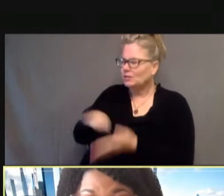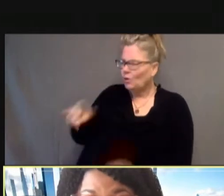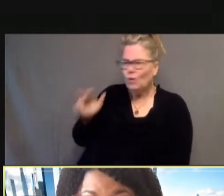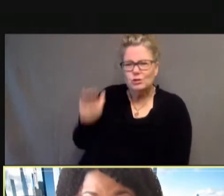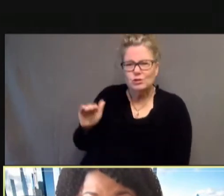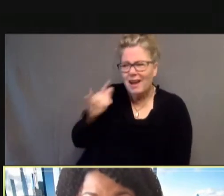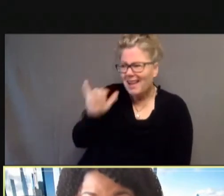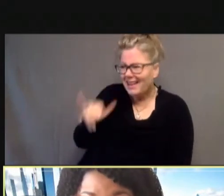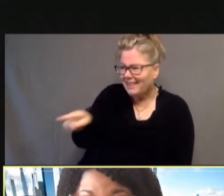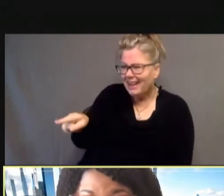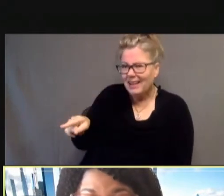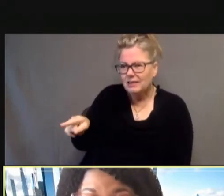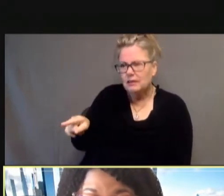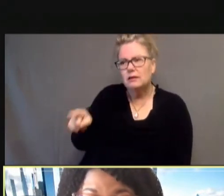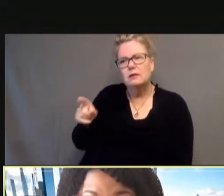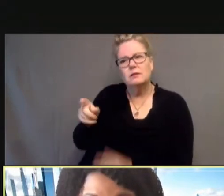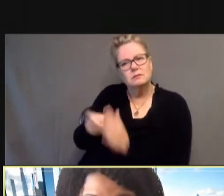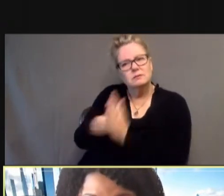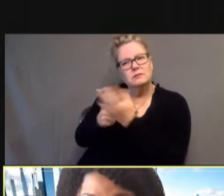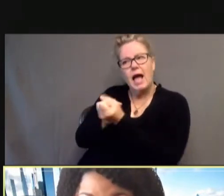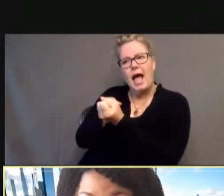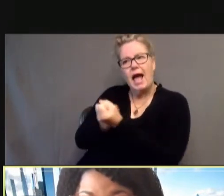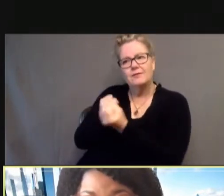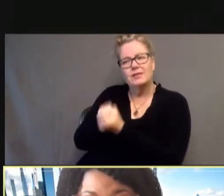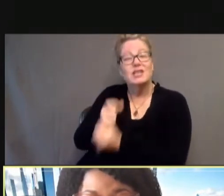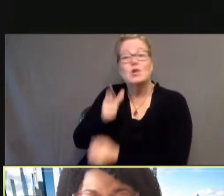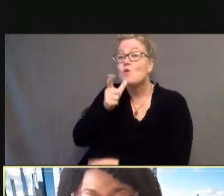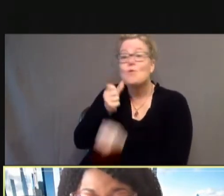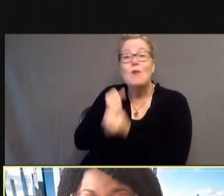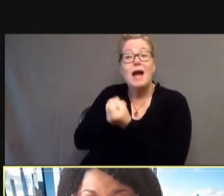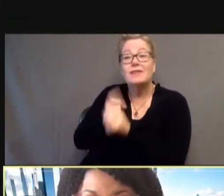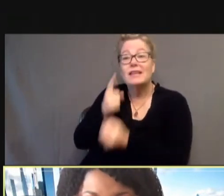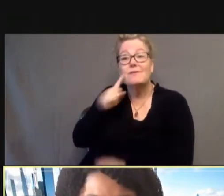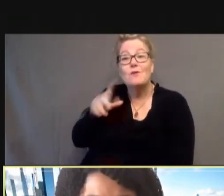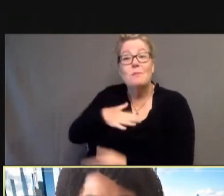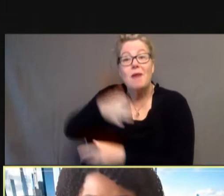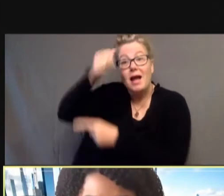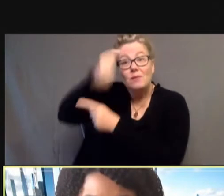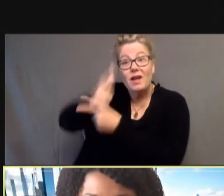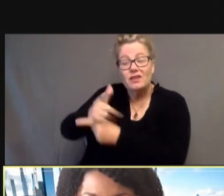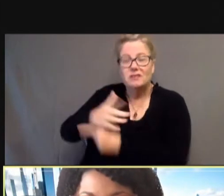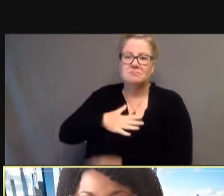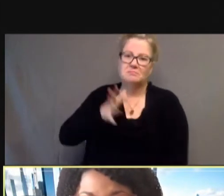an advocate and that advocate was my mother. And she fought so hard for my brother to make